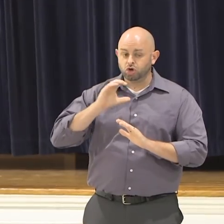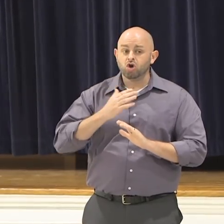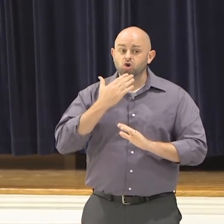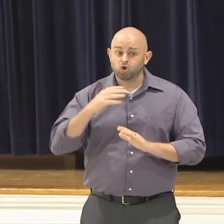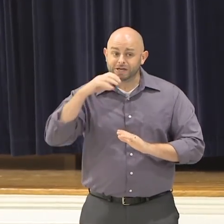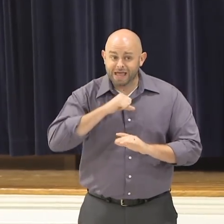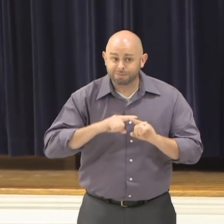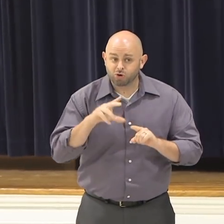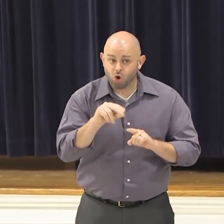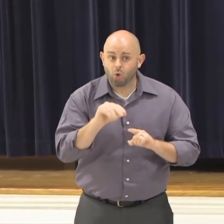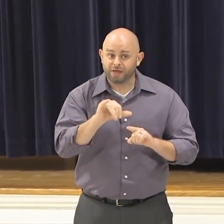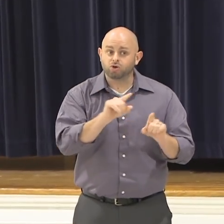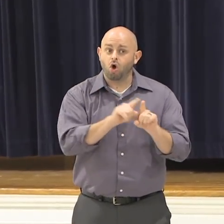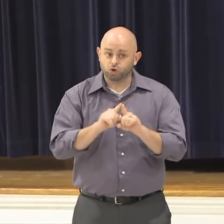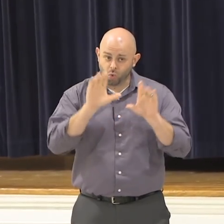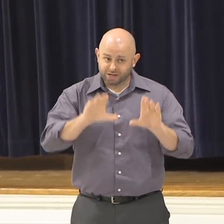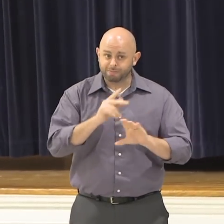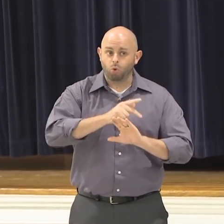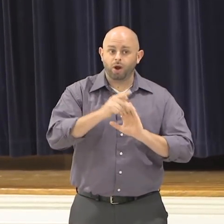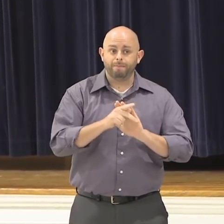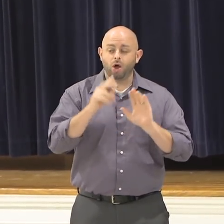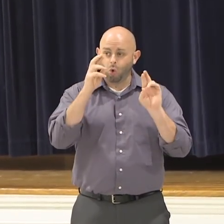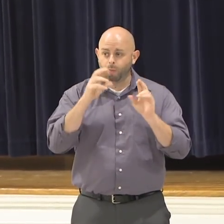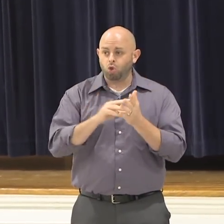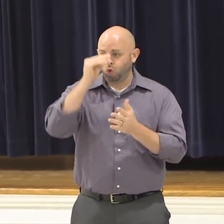no but that is also an excellent program that I hope we learn more about where we